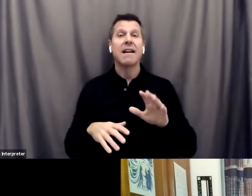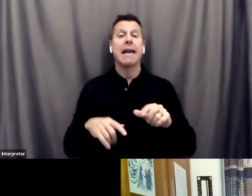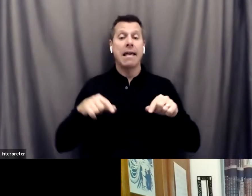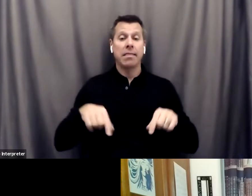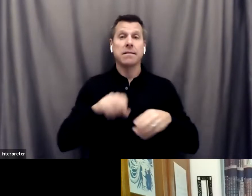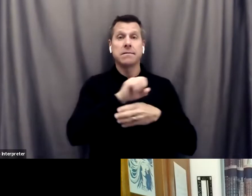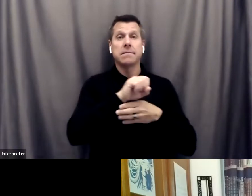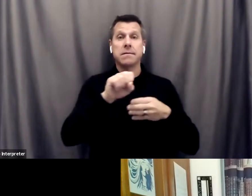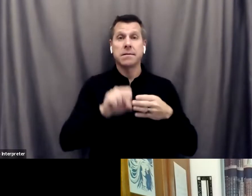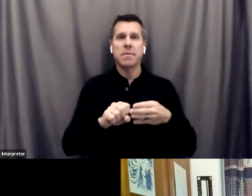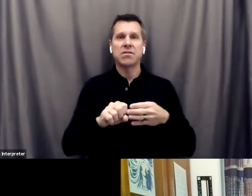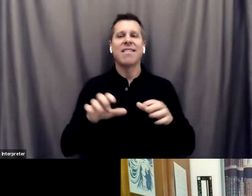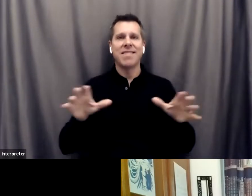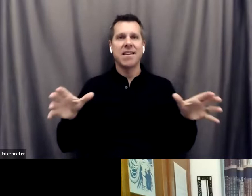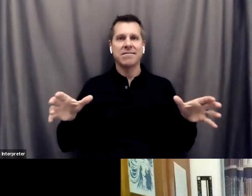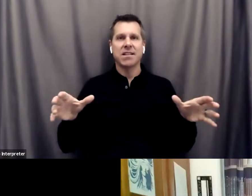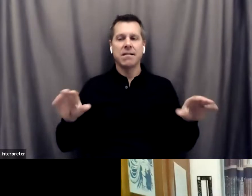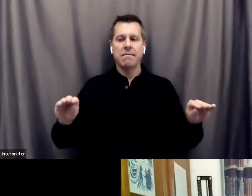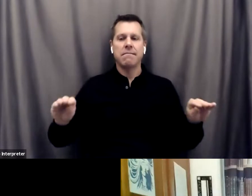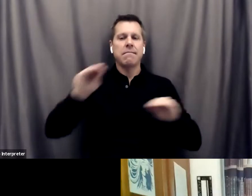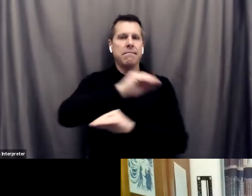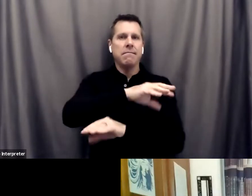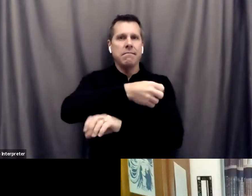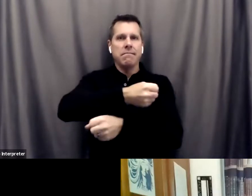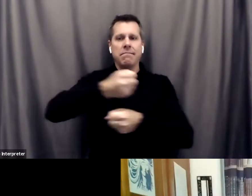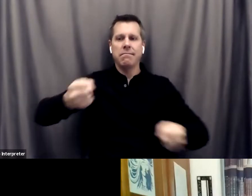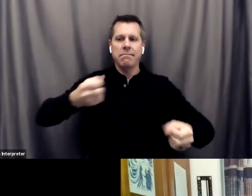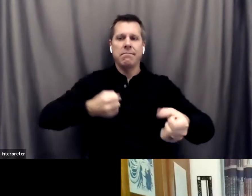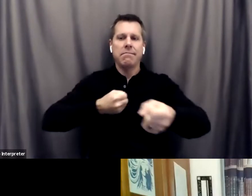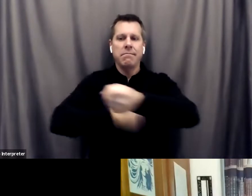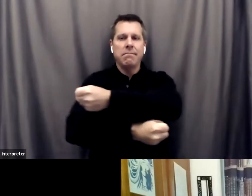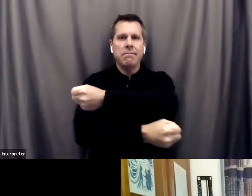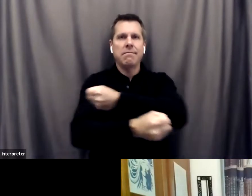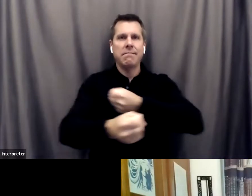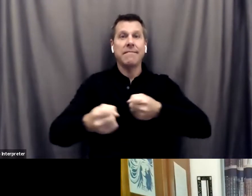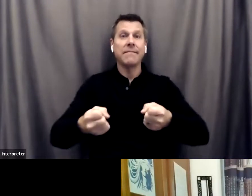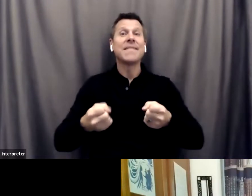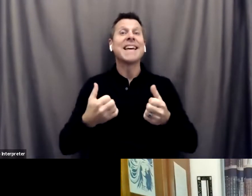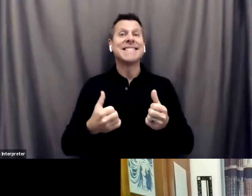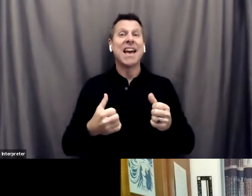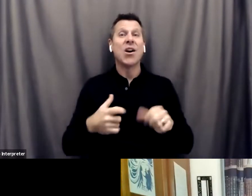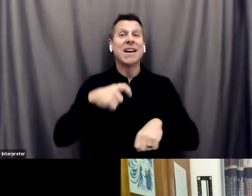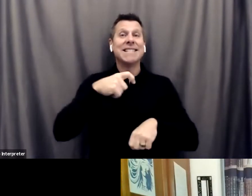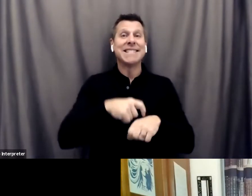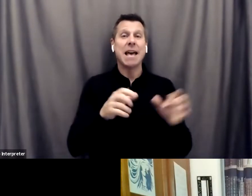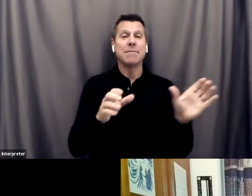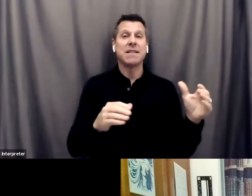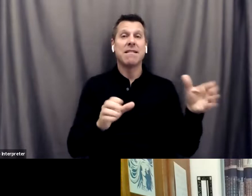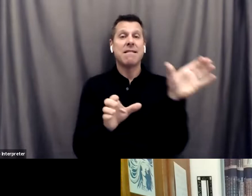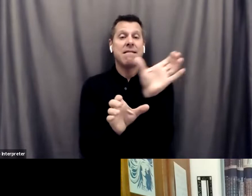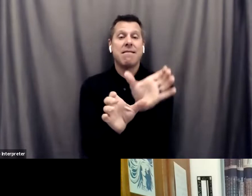we've restructured those workgroups. And so now we're going to be meeting staggered times, so that constituents representatives